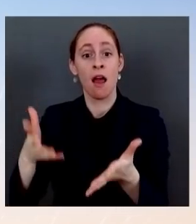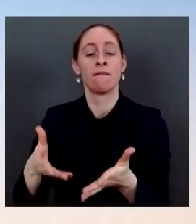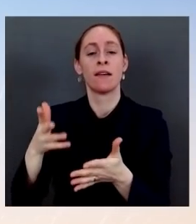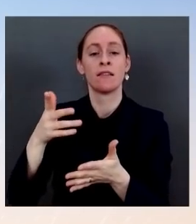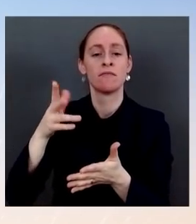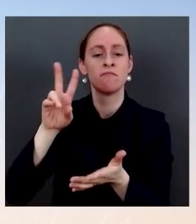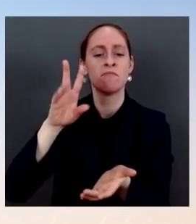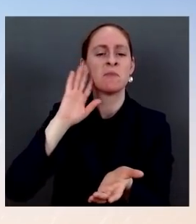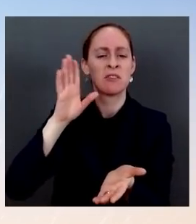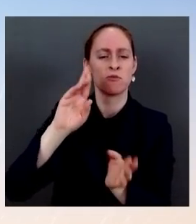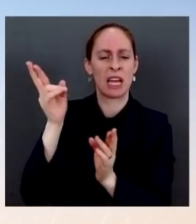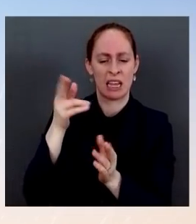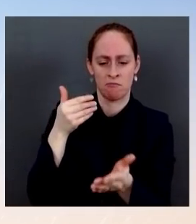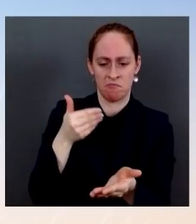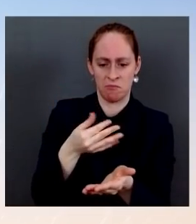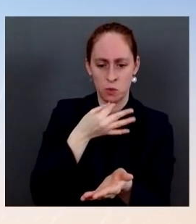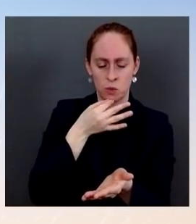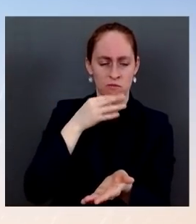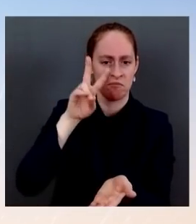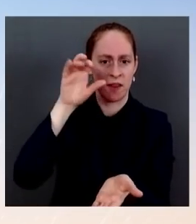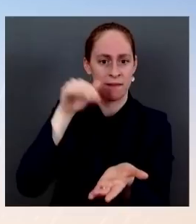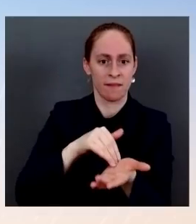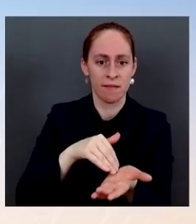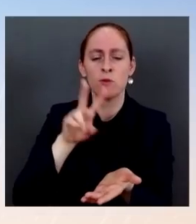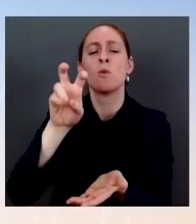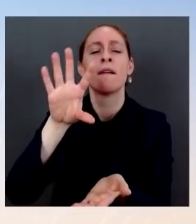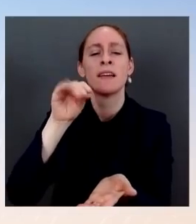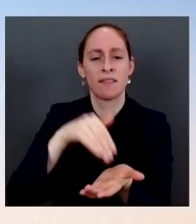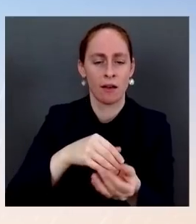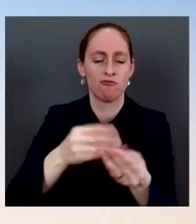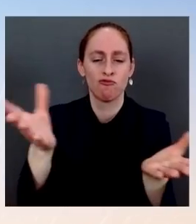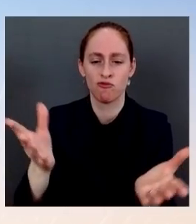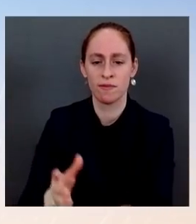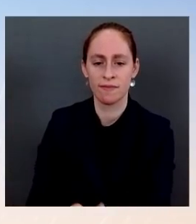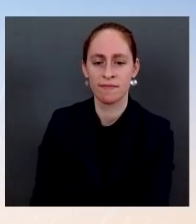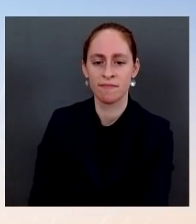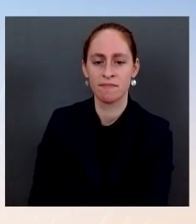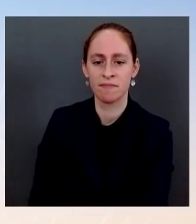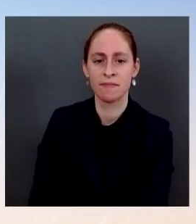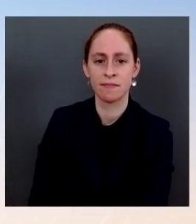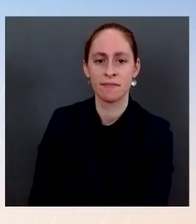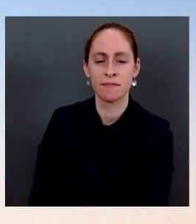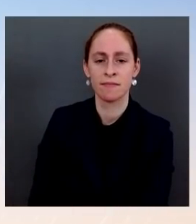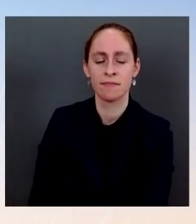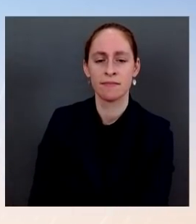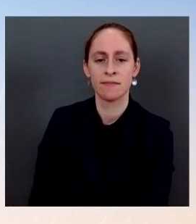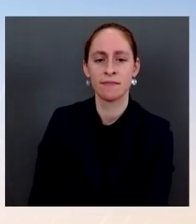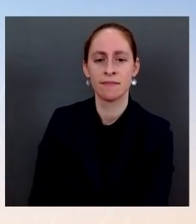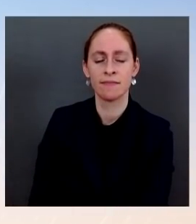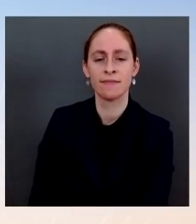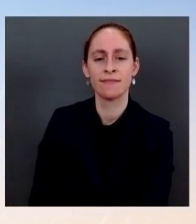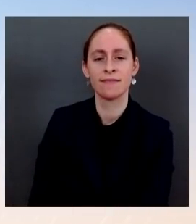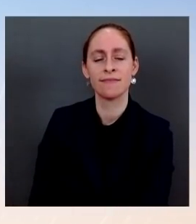which were just approved today, and we expect to get the majority of those by the end of January. I think it's important to note what Dr. Fauci